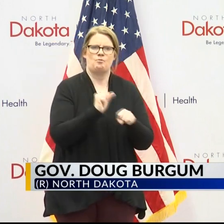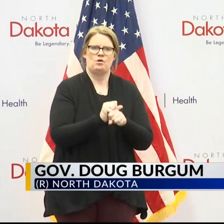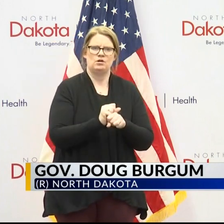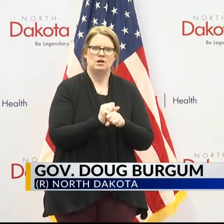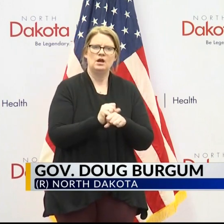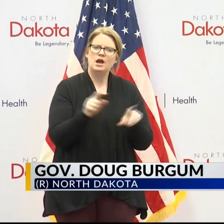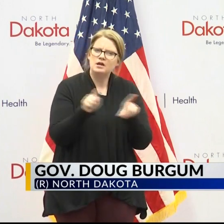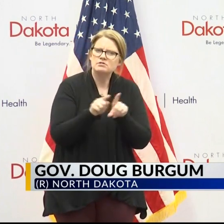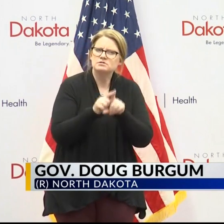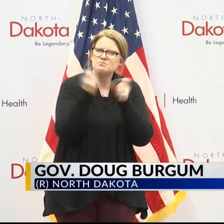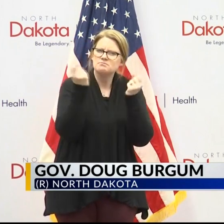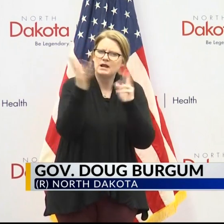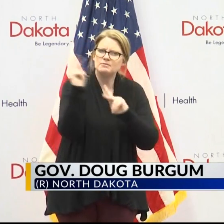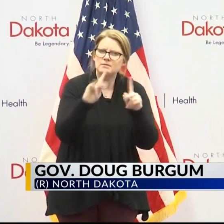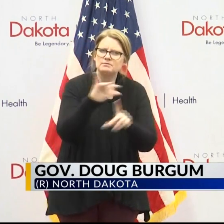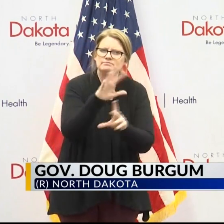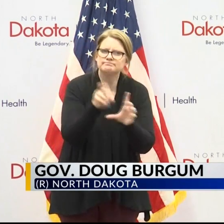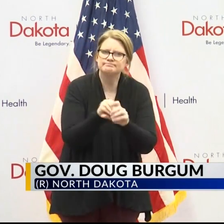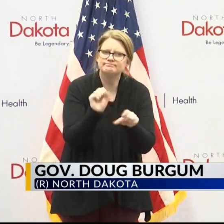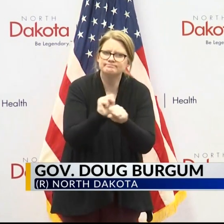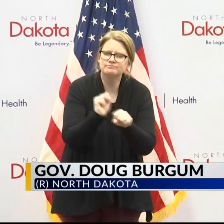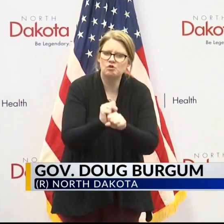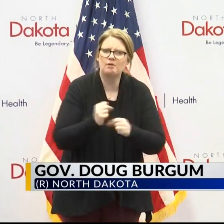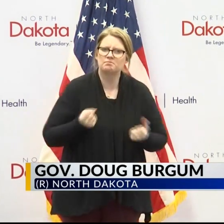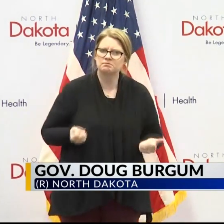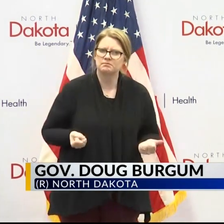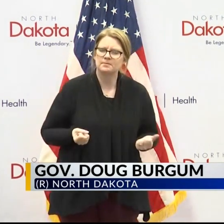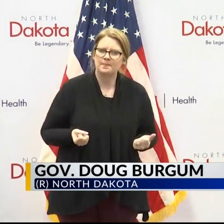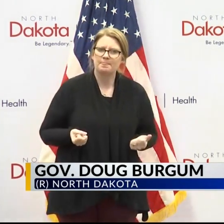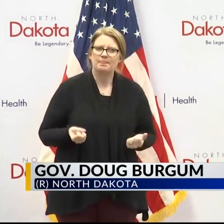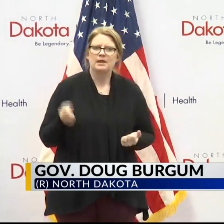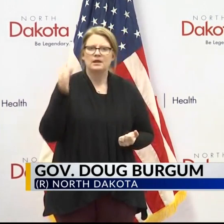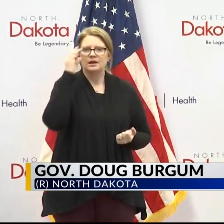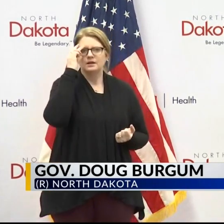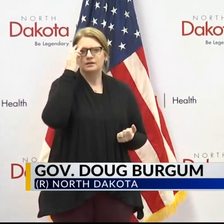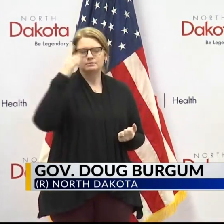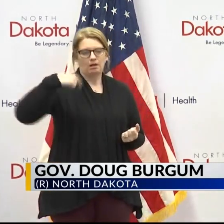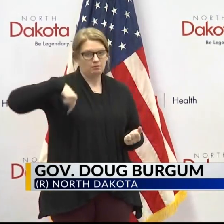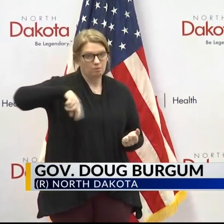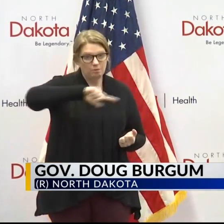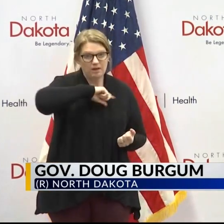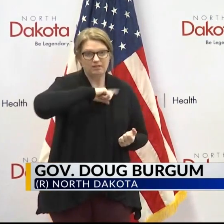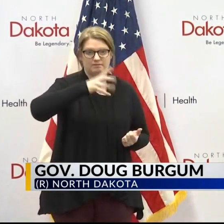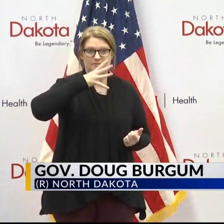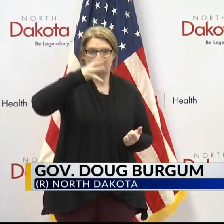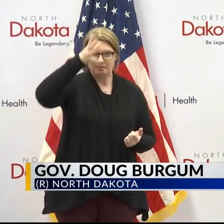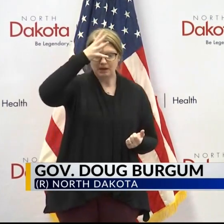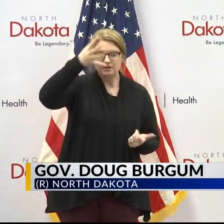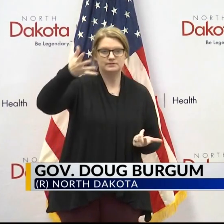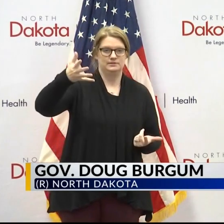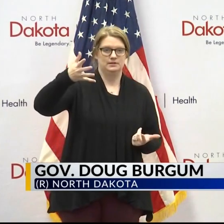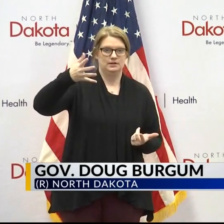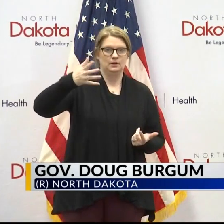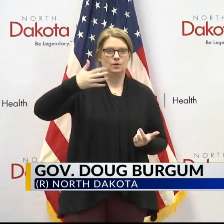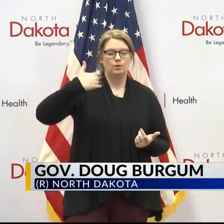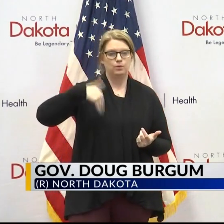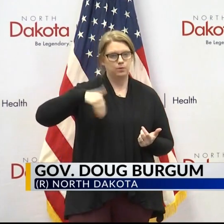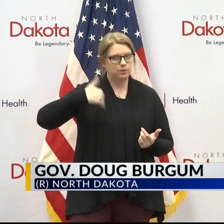IN 70 PERCENT OF ALL CHILDREN WITH AGES 6 TO 12 HAVE ALL PARENTS IN THE WORKFORCE. THIS REFLECTS THE STRONG WORK ETHIC IN NORTH DAKOTA AND THE HIGH WORKFORCE PARTICIPATION